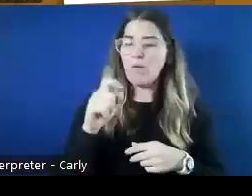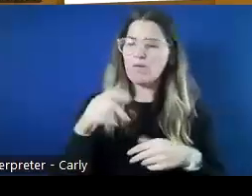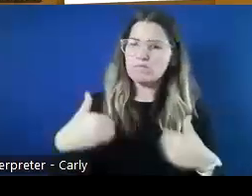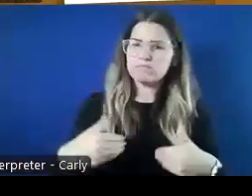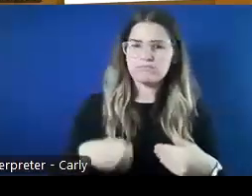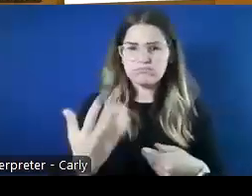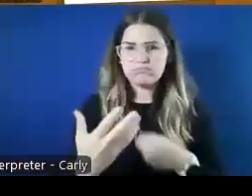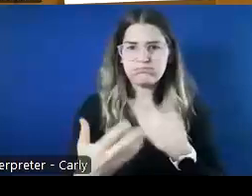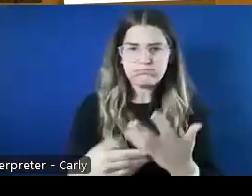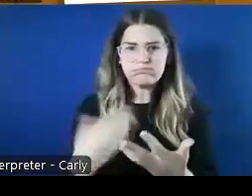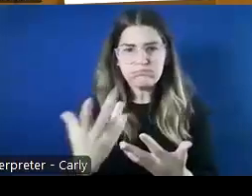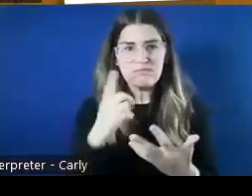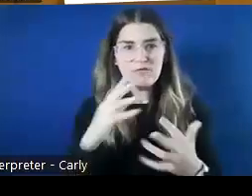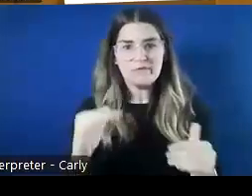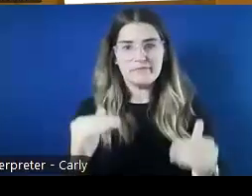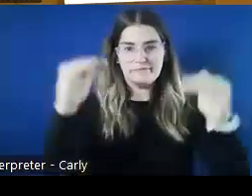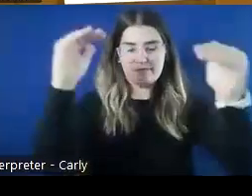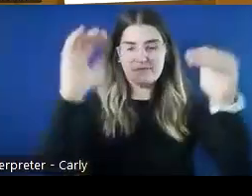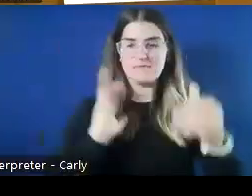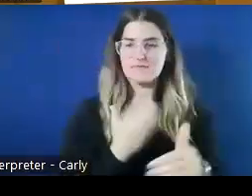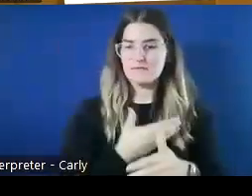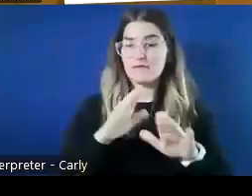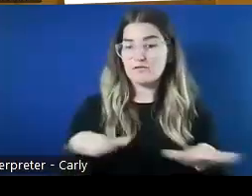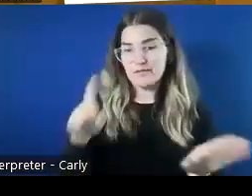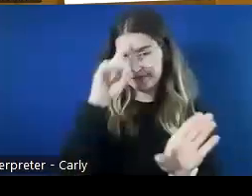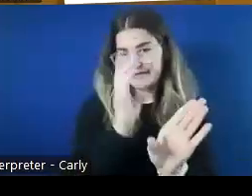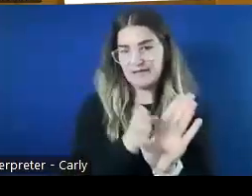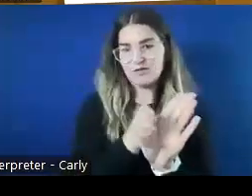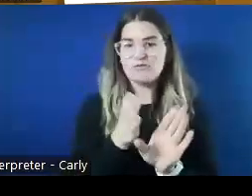our advances in child psychiatry services in the last 10 years and specifically for this